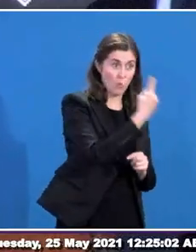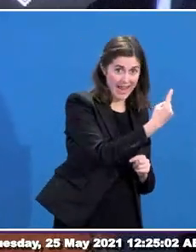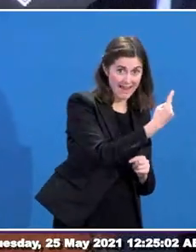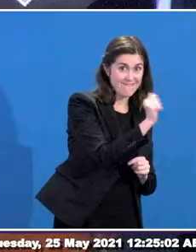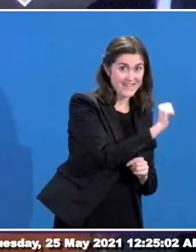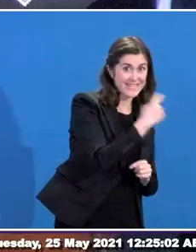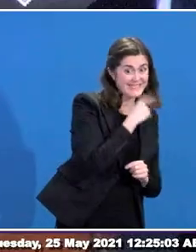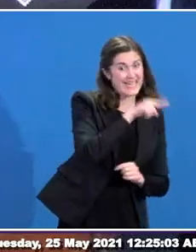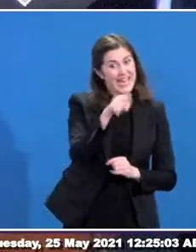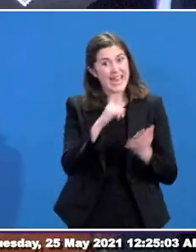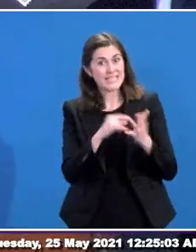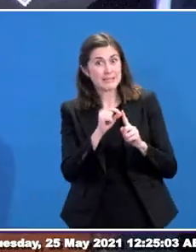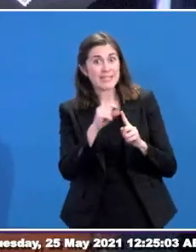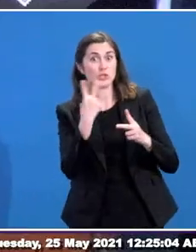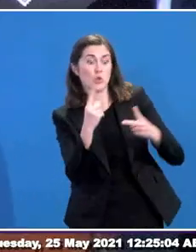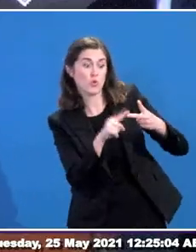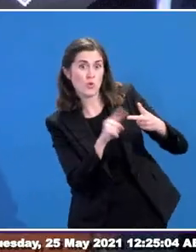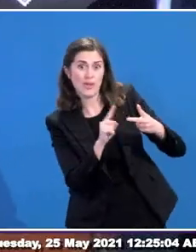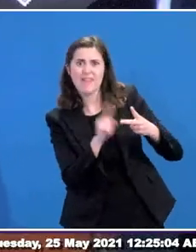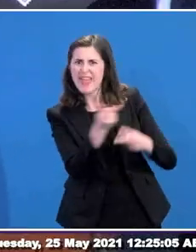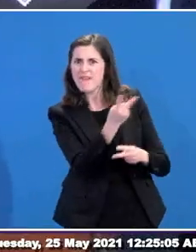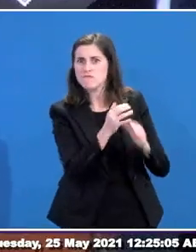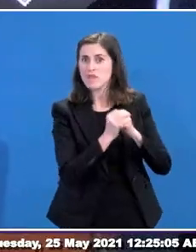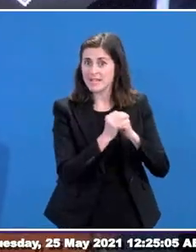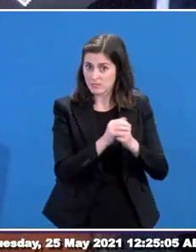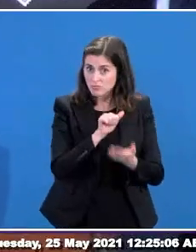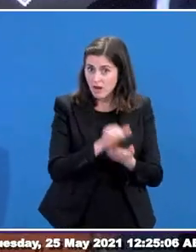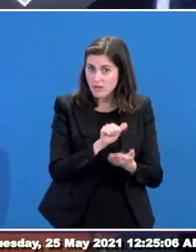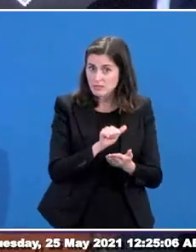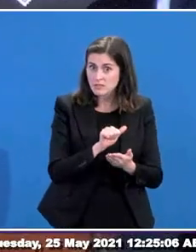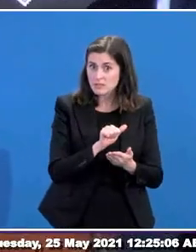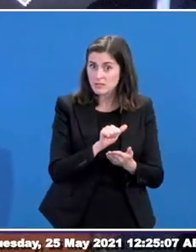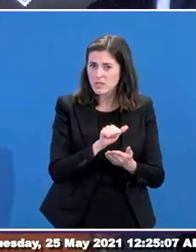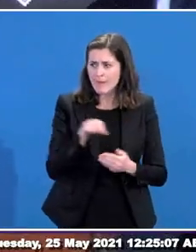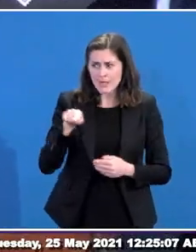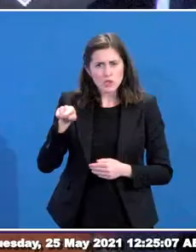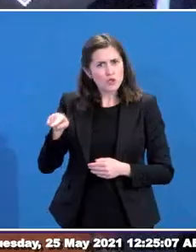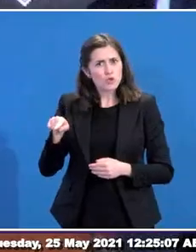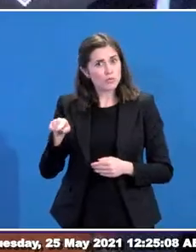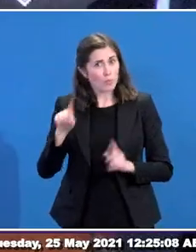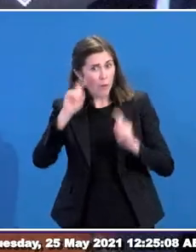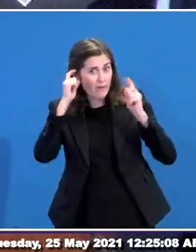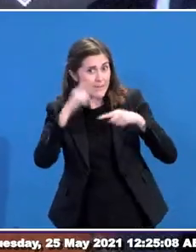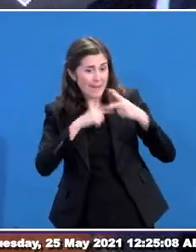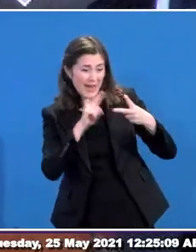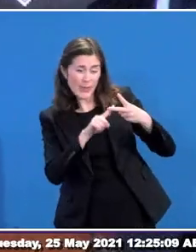when you were first introduced to SP2? But you didn't have any particular concerns about SP2